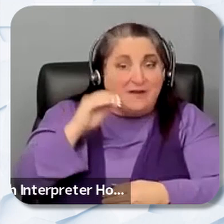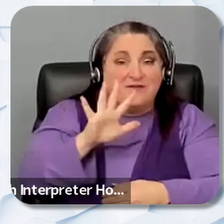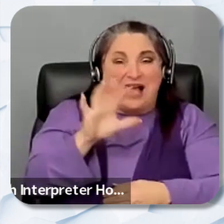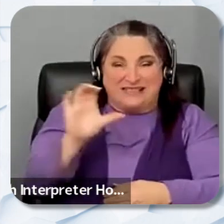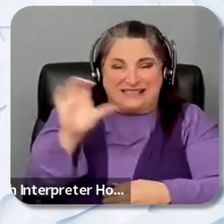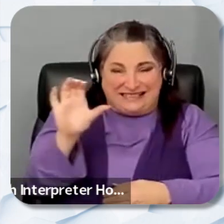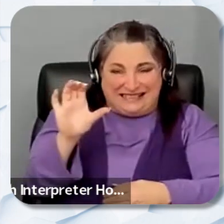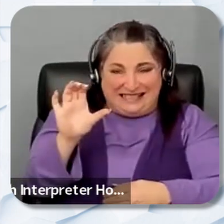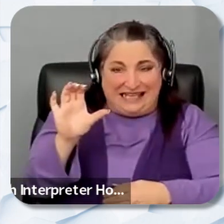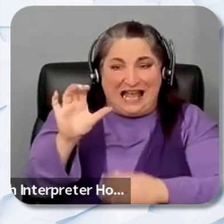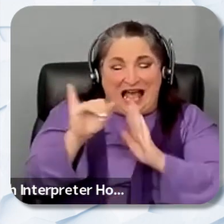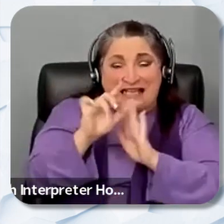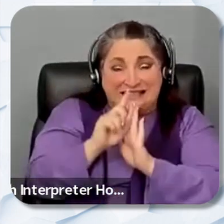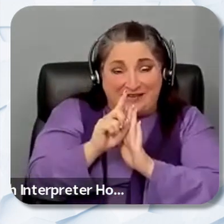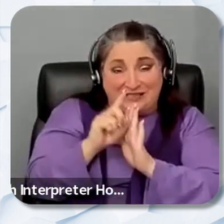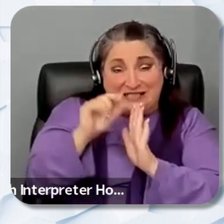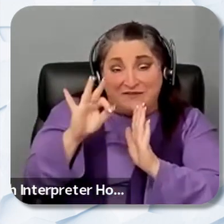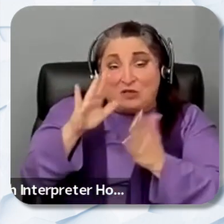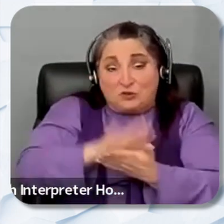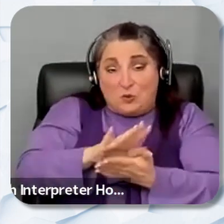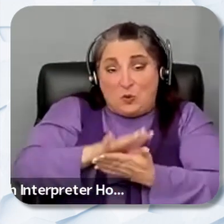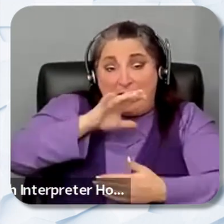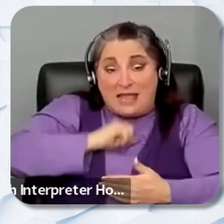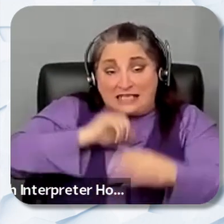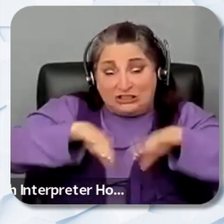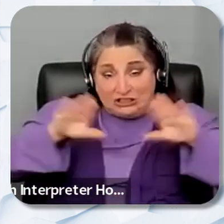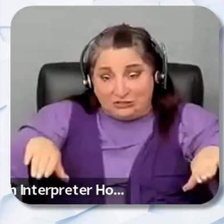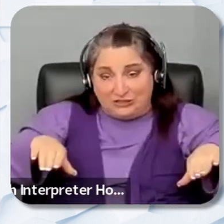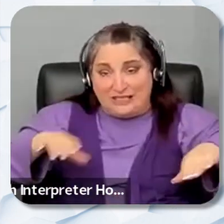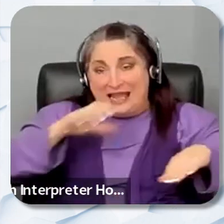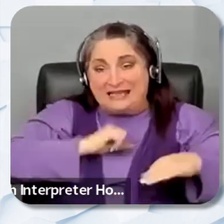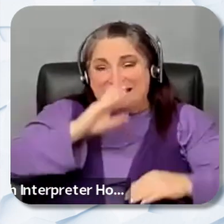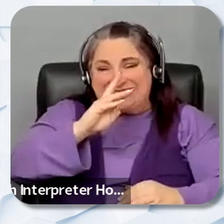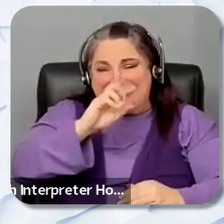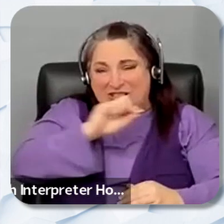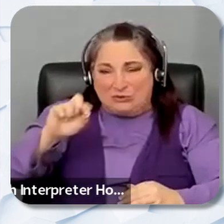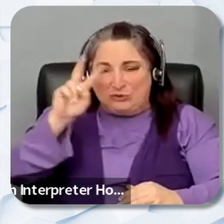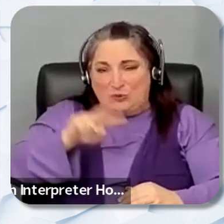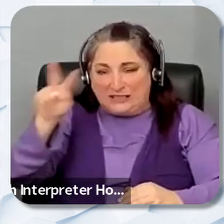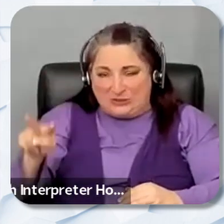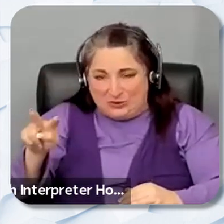identifies whether school age children, so children who are ages six through 22, attend